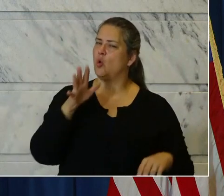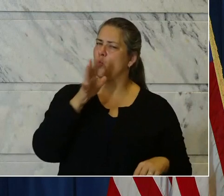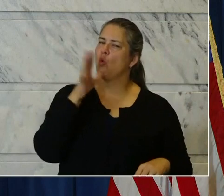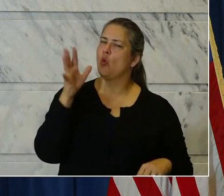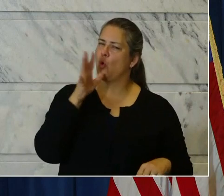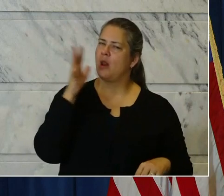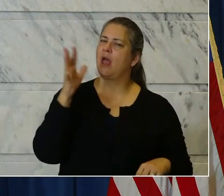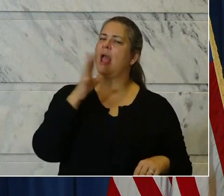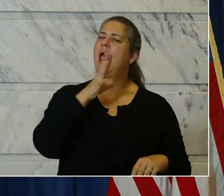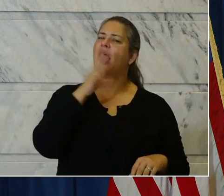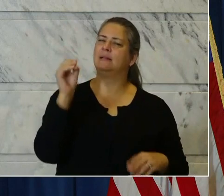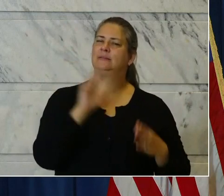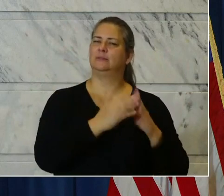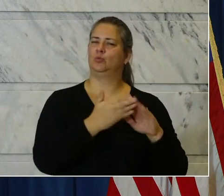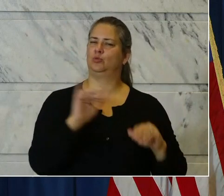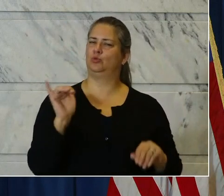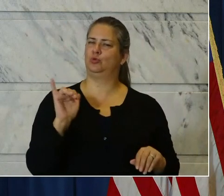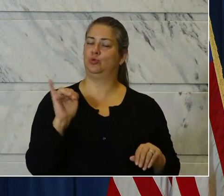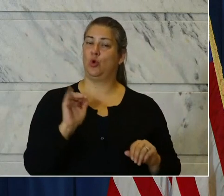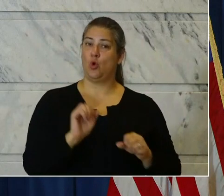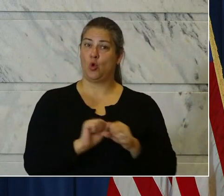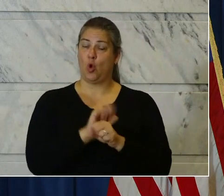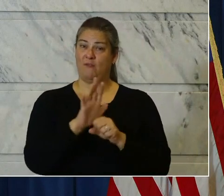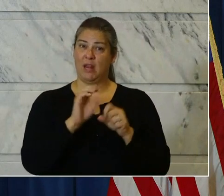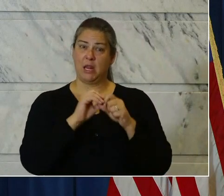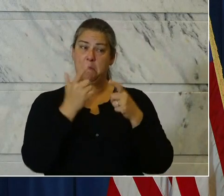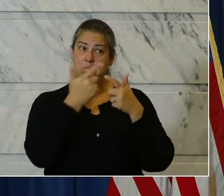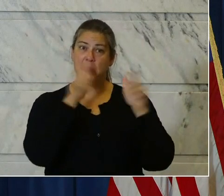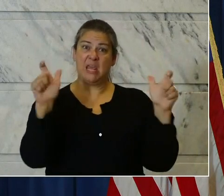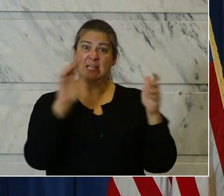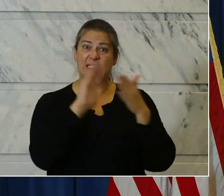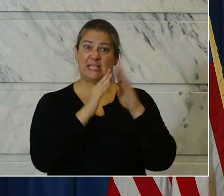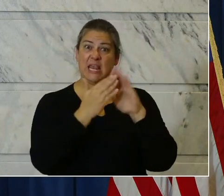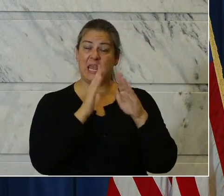THE WHITE HOUSE NOTED THEIR